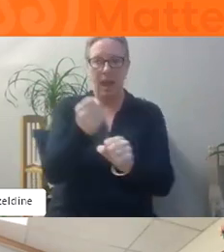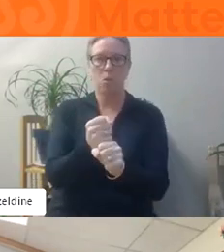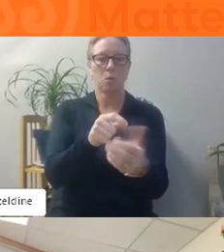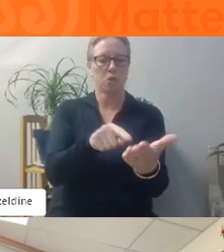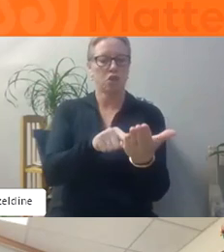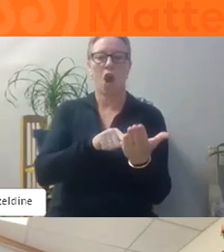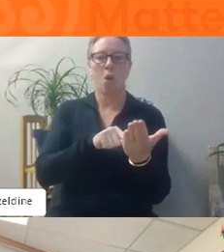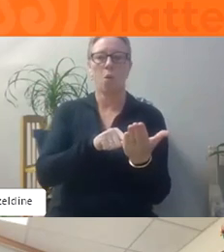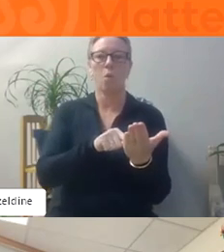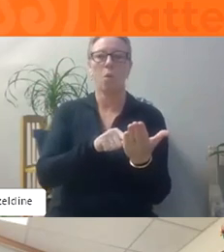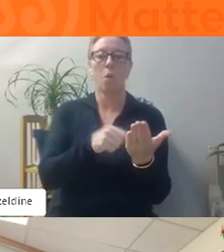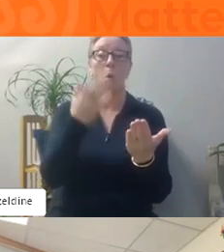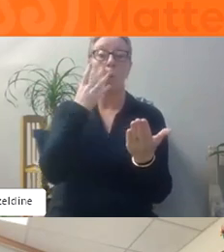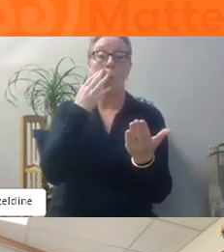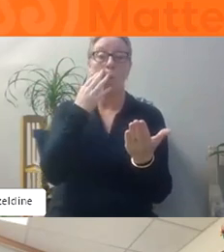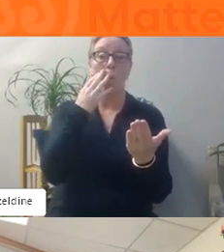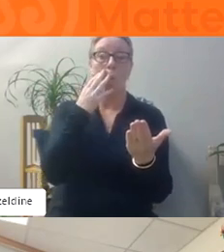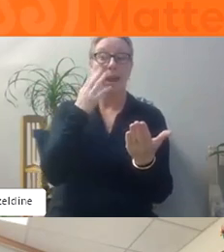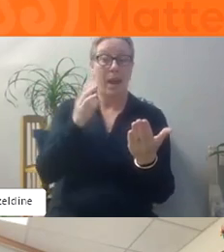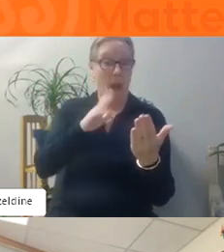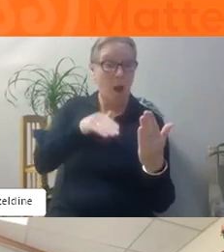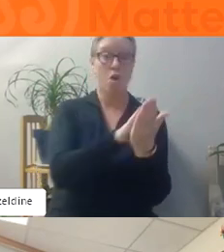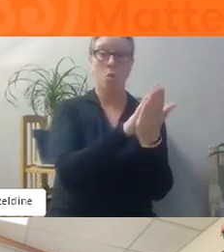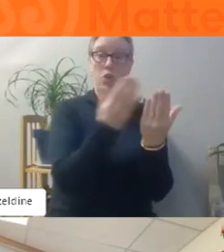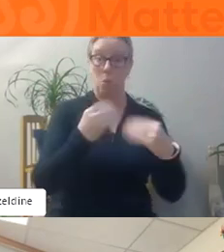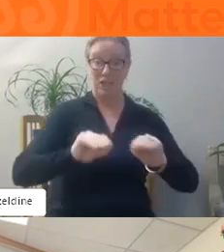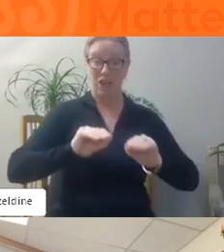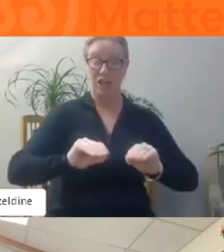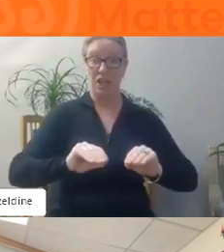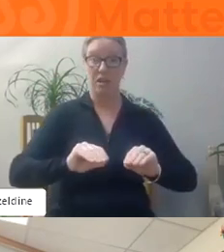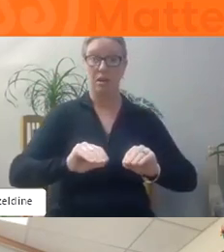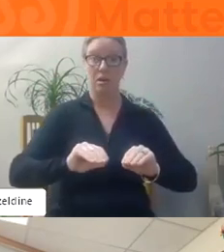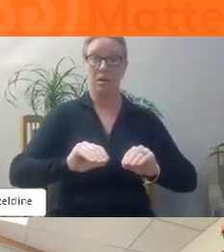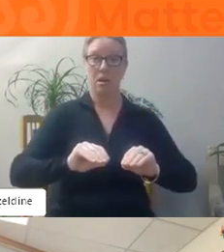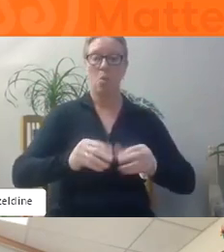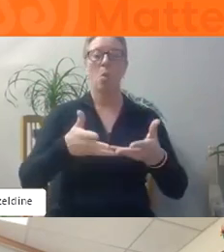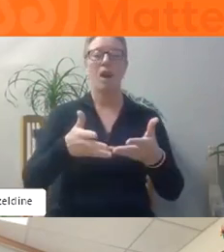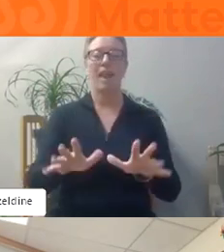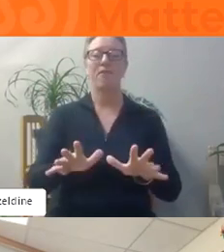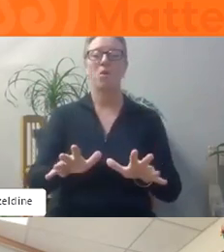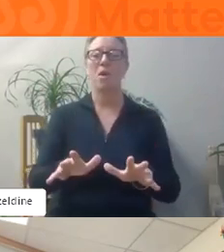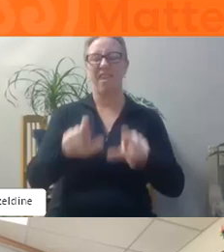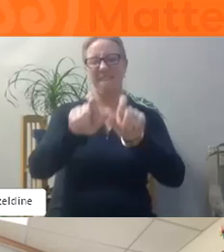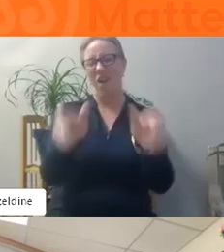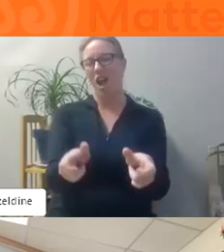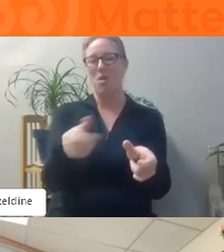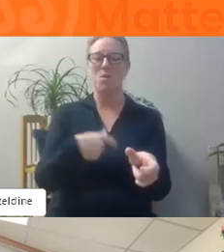for us that show what can happen when we take this approach in our education sector. And I'll leave you with some final quotes, the